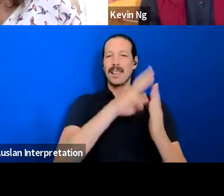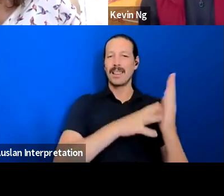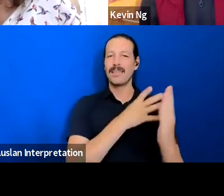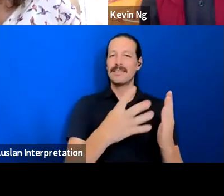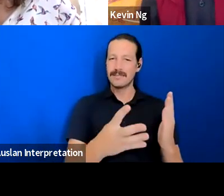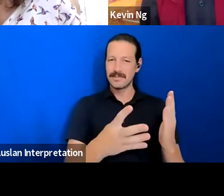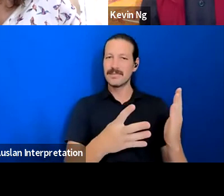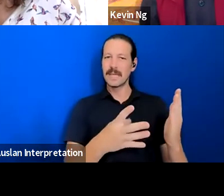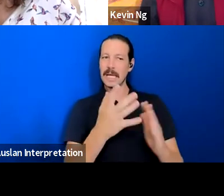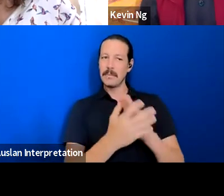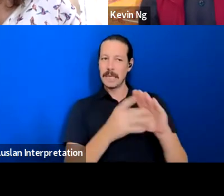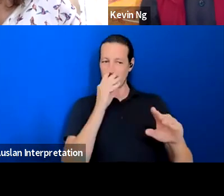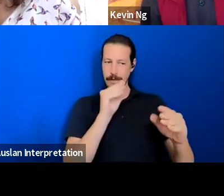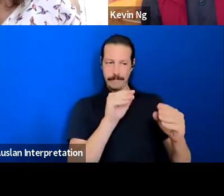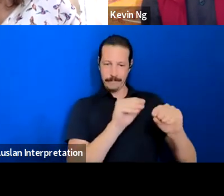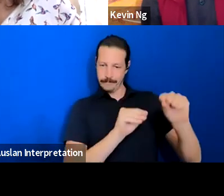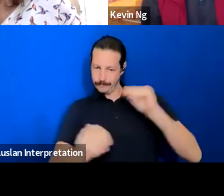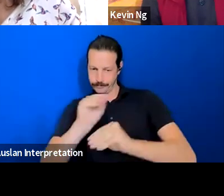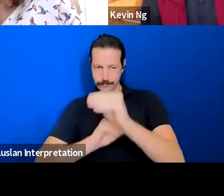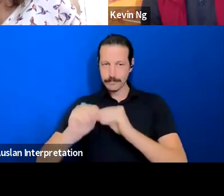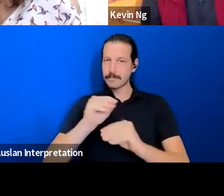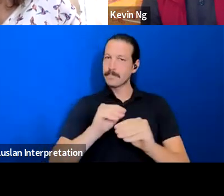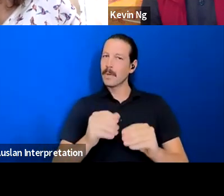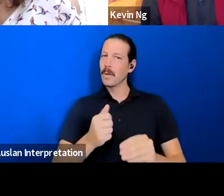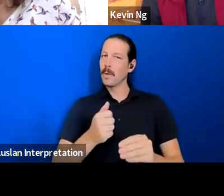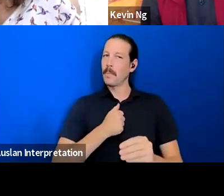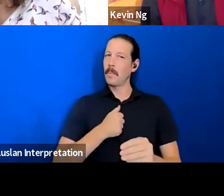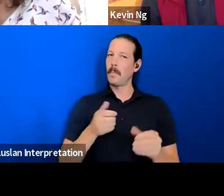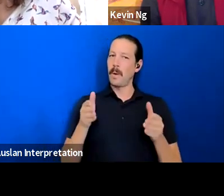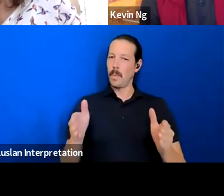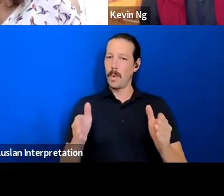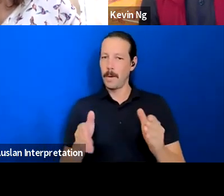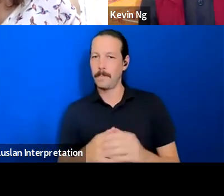Something I think is really, really important is that I usually print all the criteria out